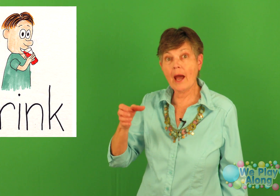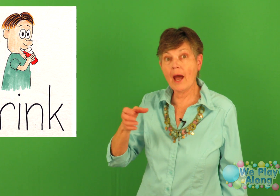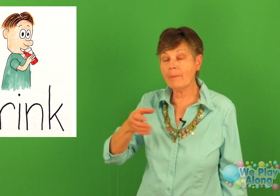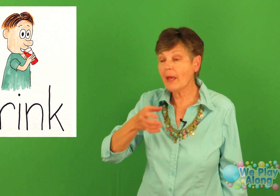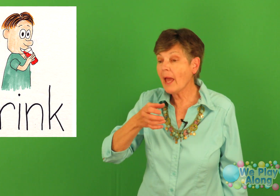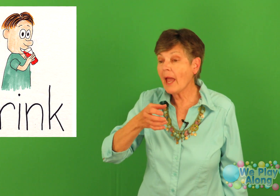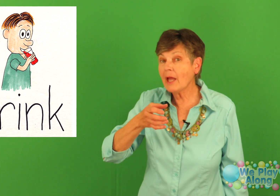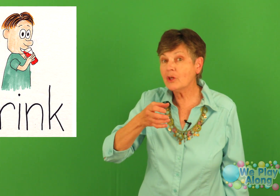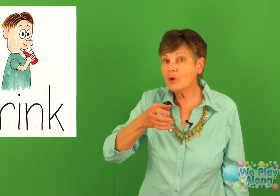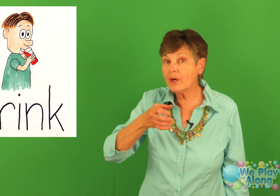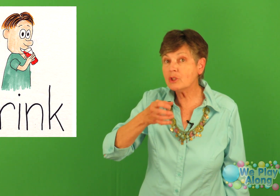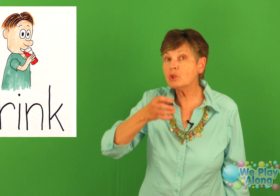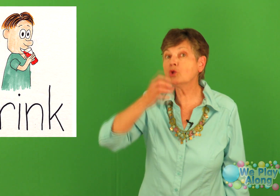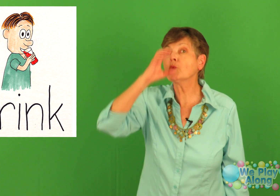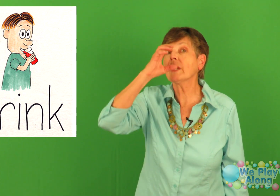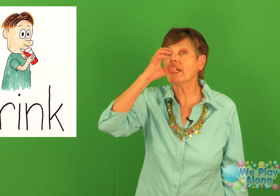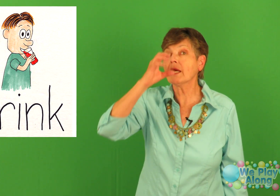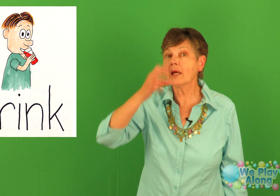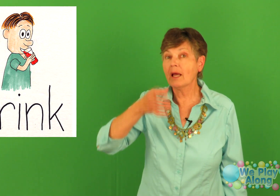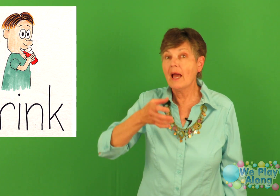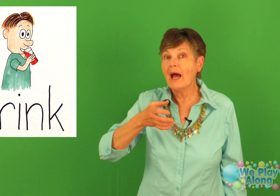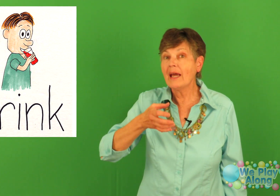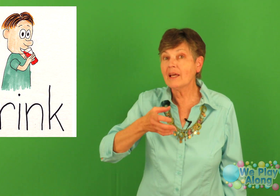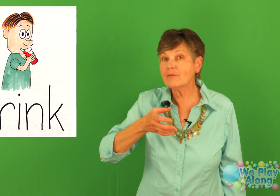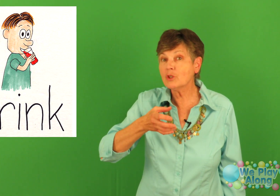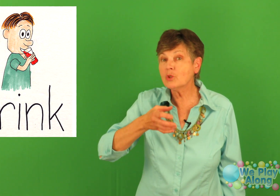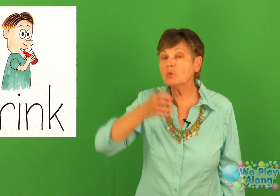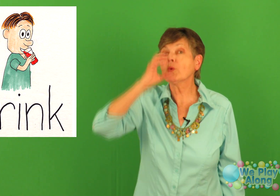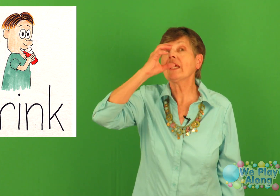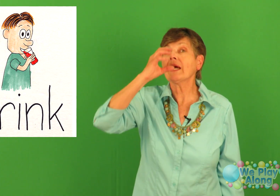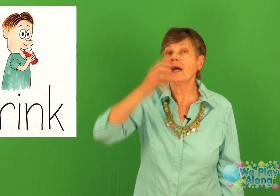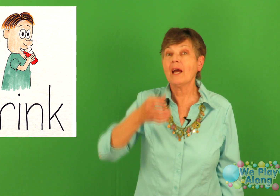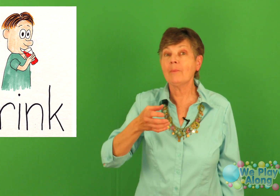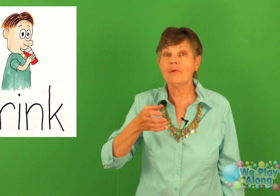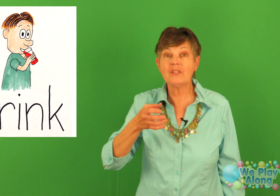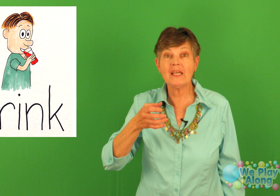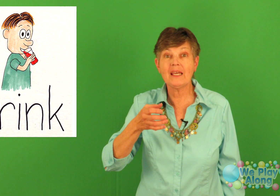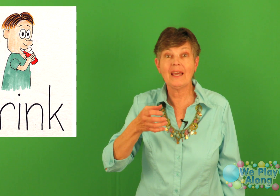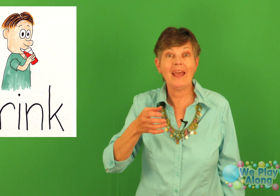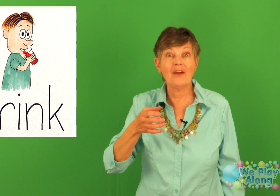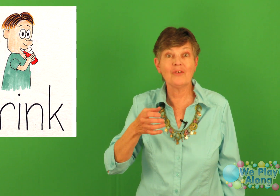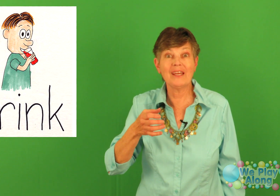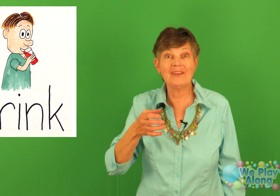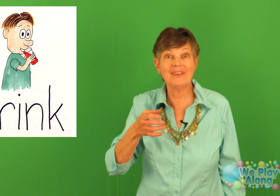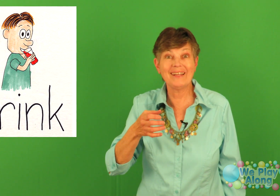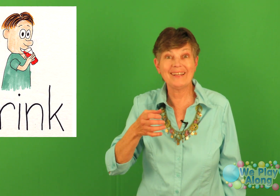cup and you're going to drink I love to drink a cup of tea every evening